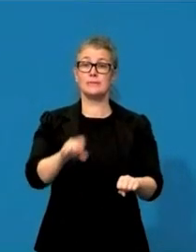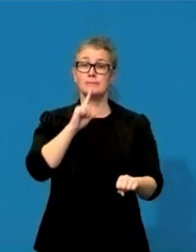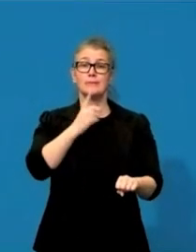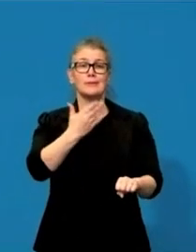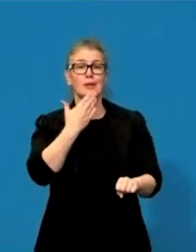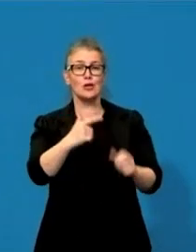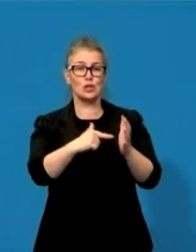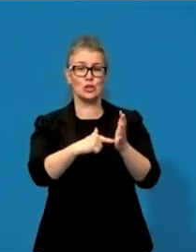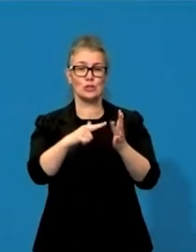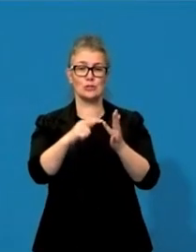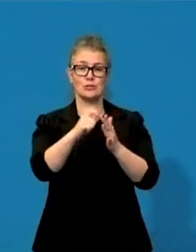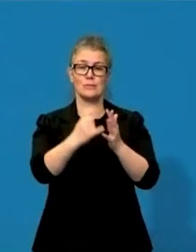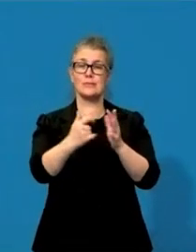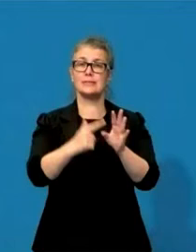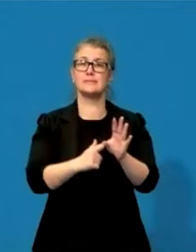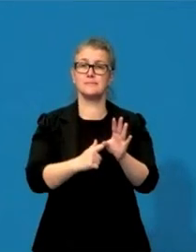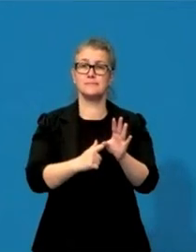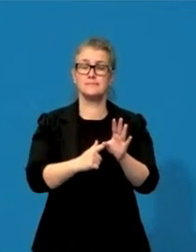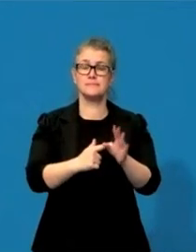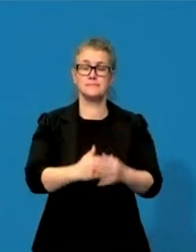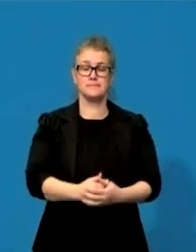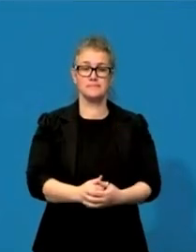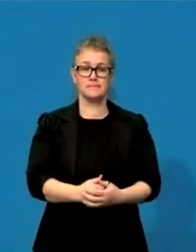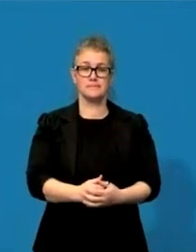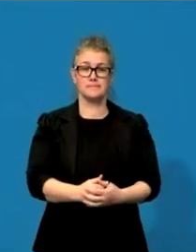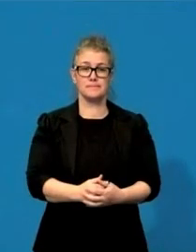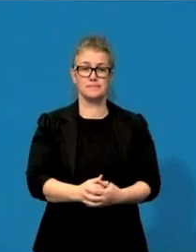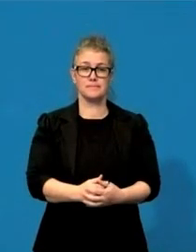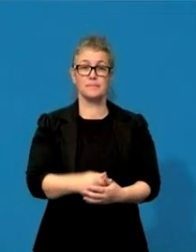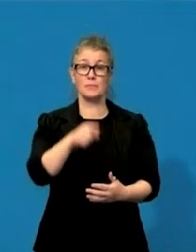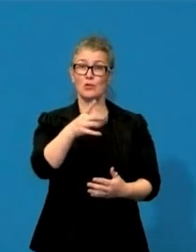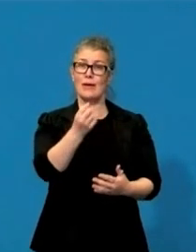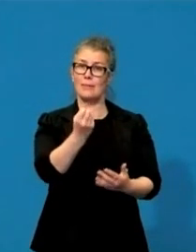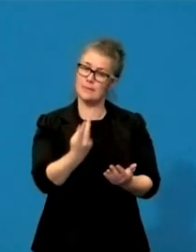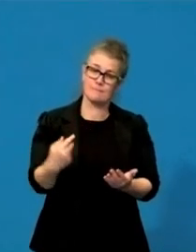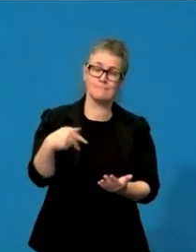You have been there and speaking up for your people, and that's one of the functions of